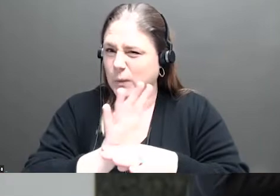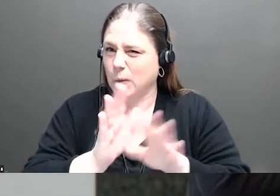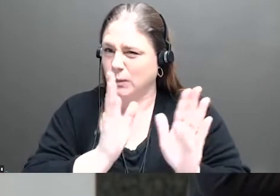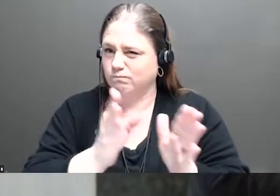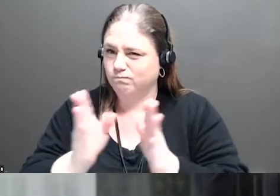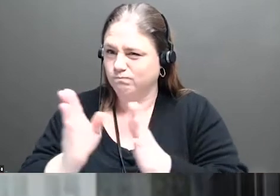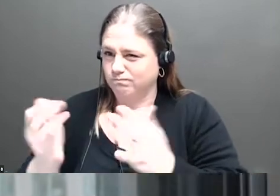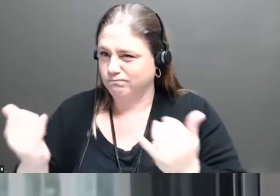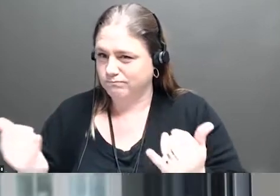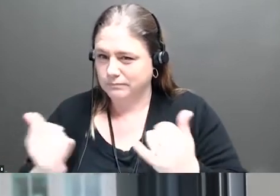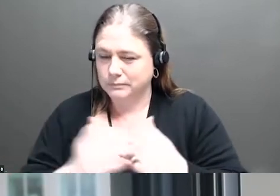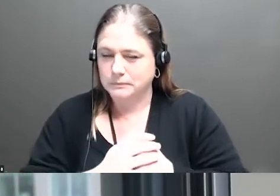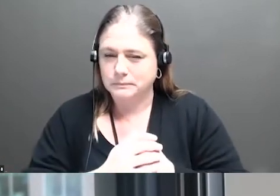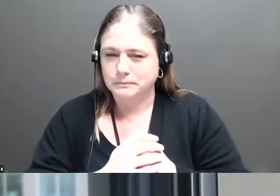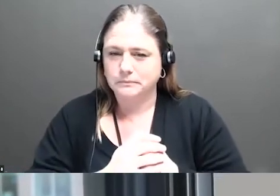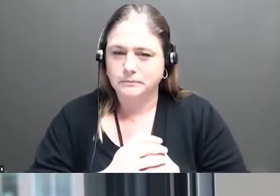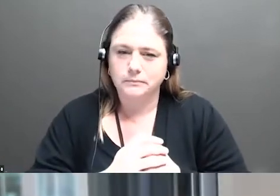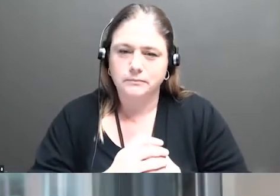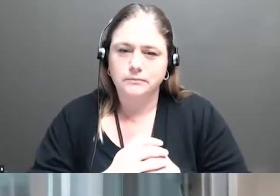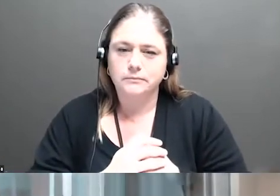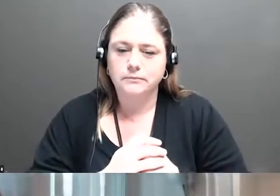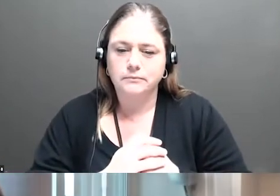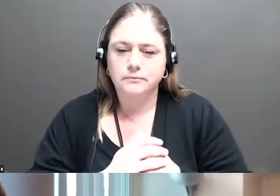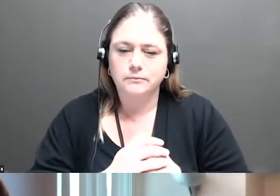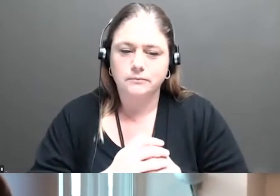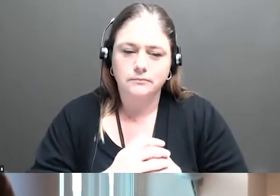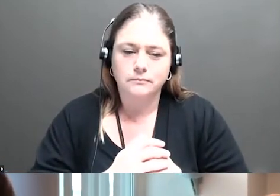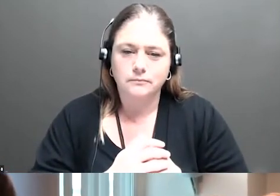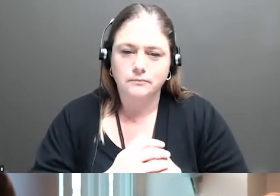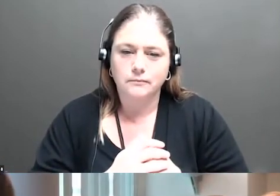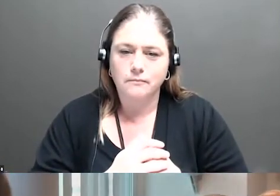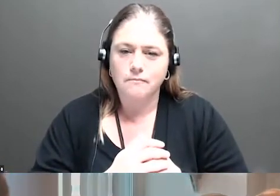One features a conference hosted on a large urban somewhat crowded meeting hall on World